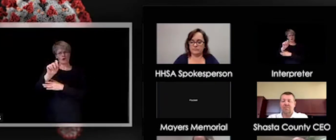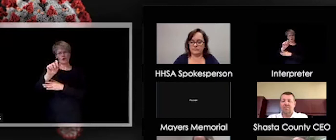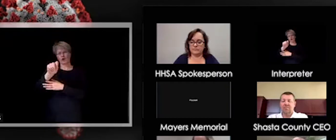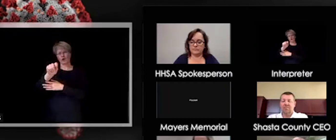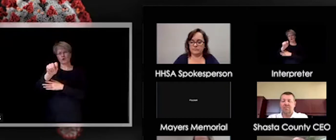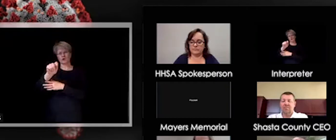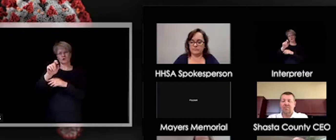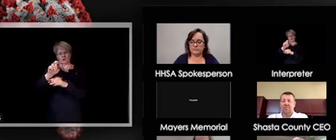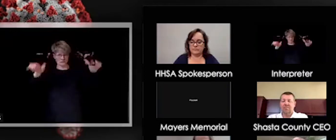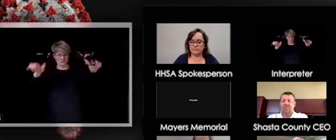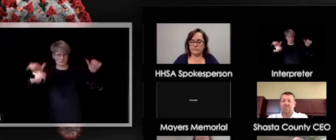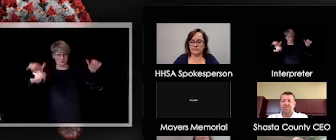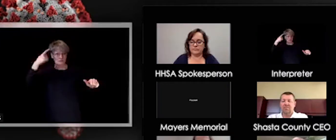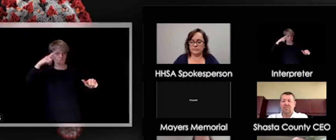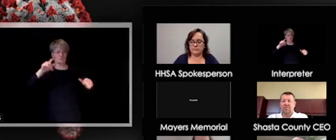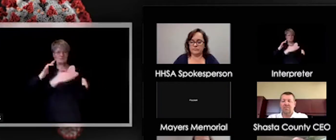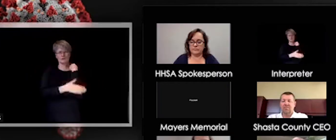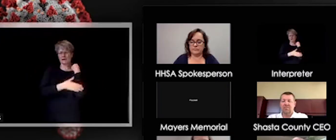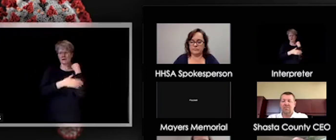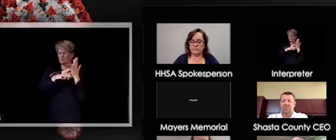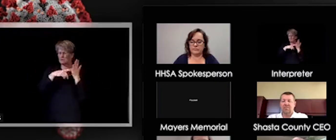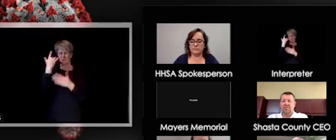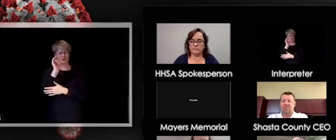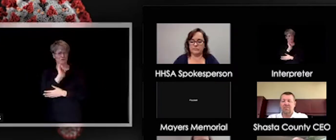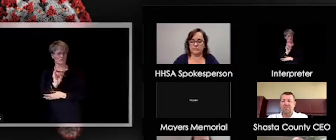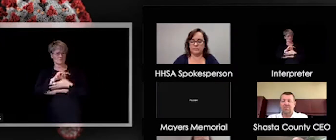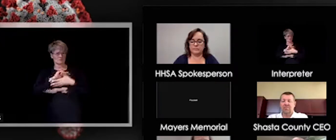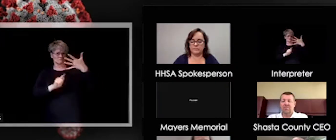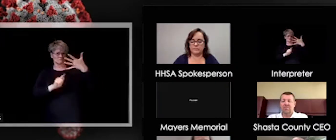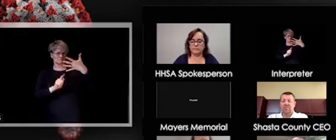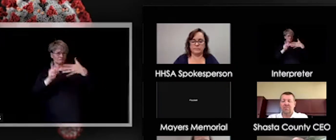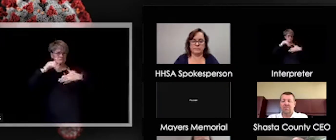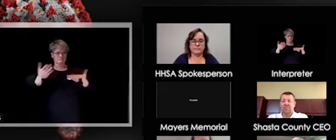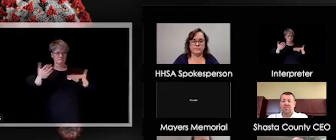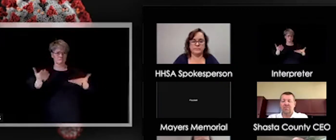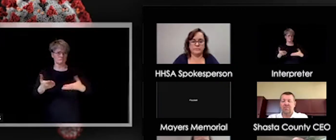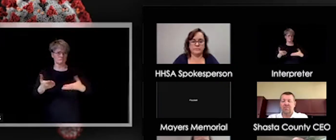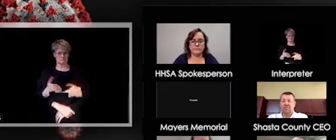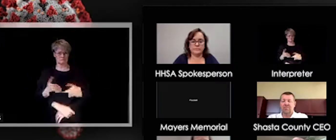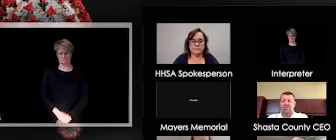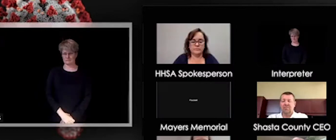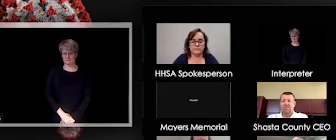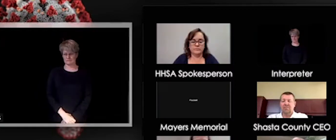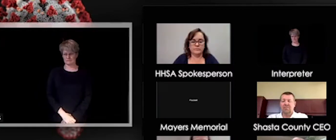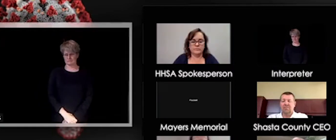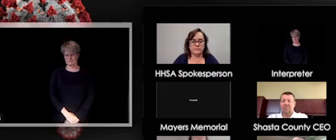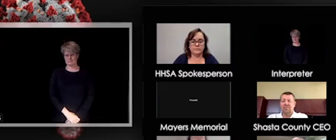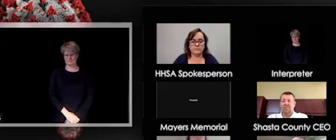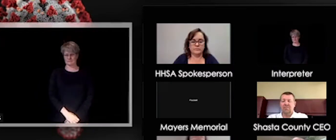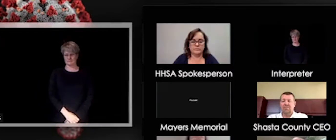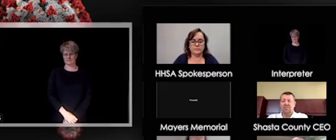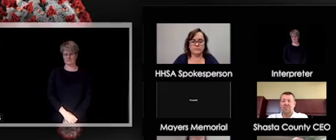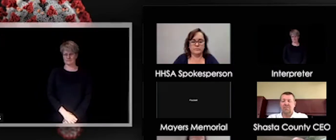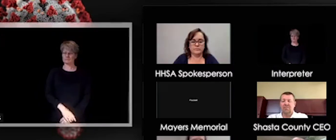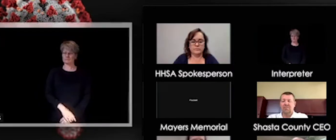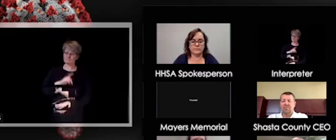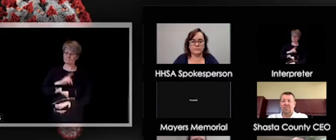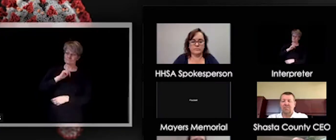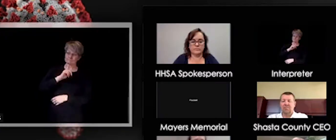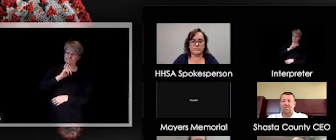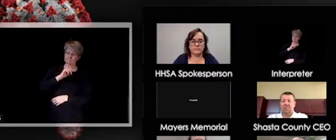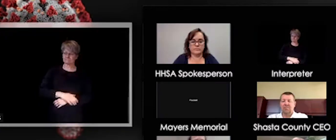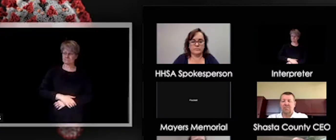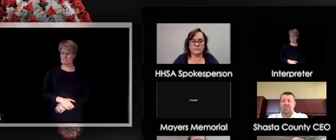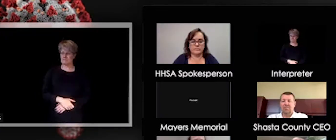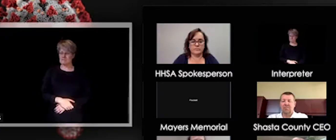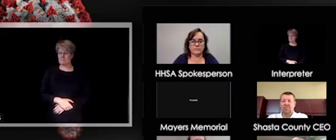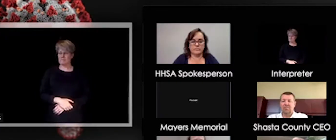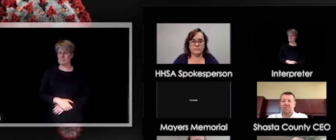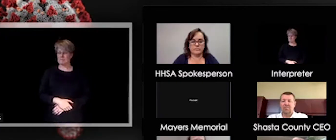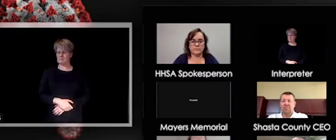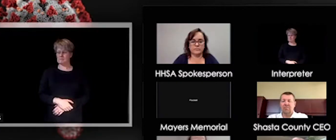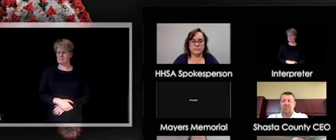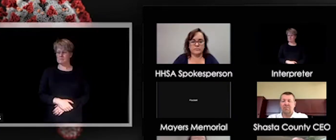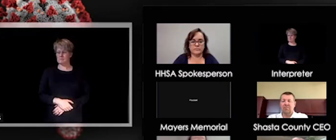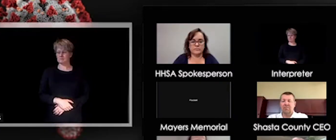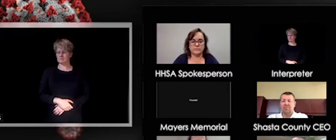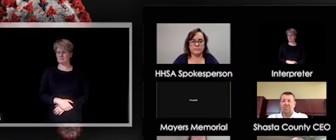what that will be, what it will look like? Sure. So, we have a draft of an alert system